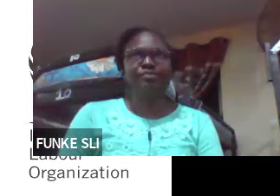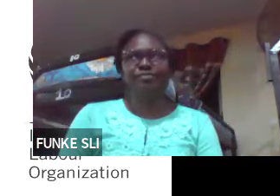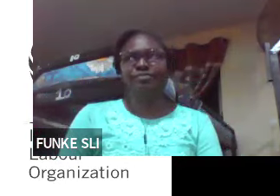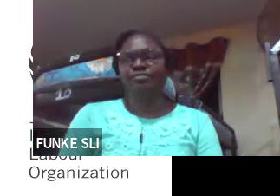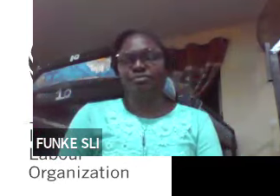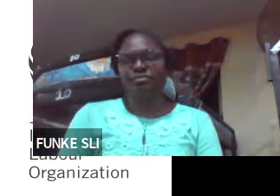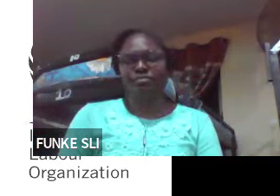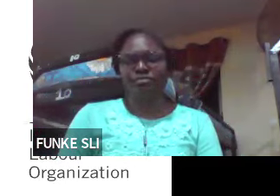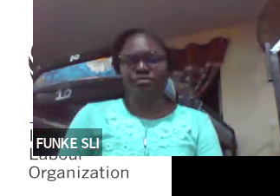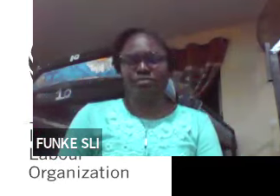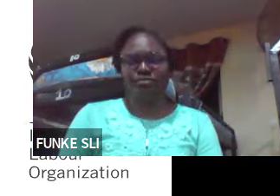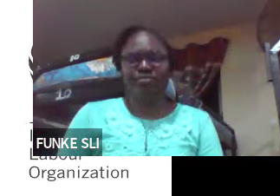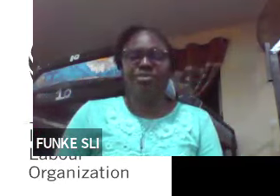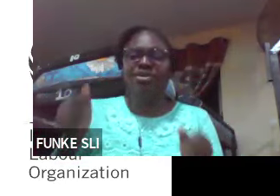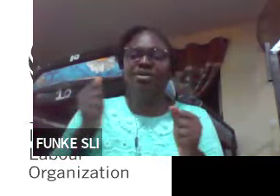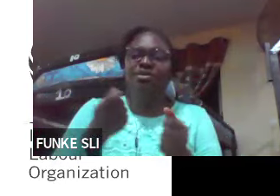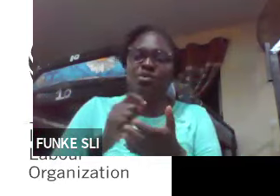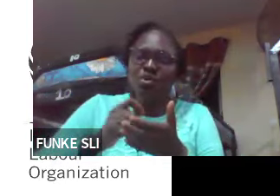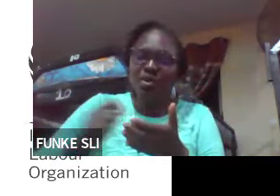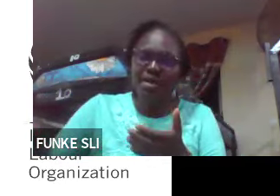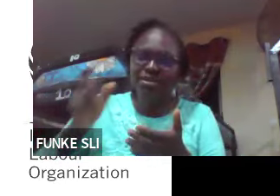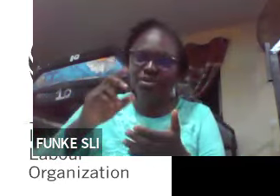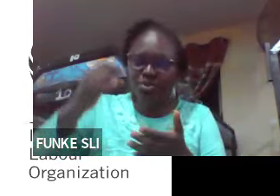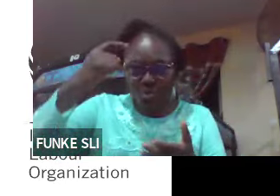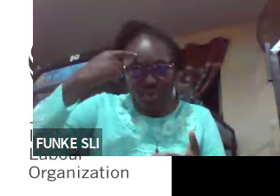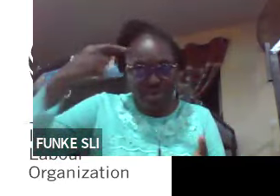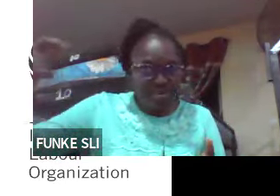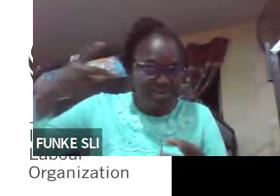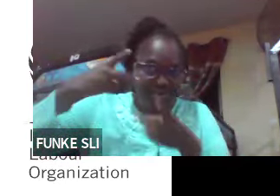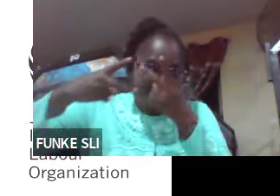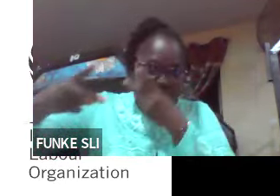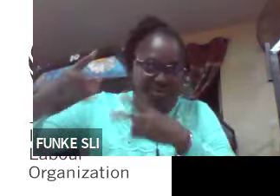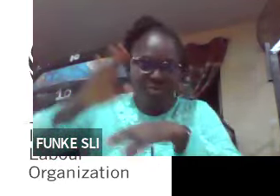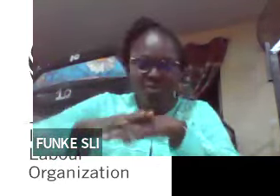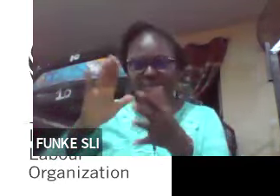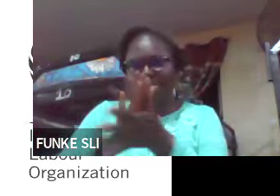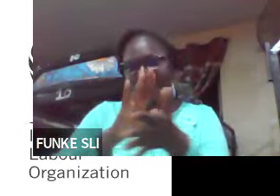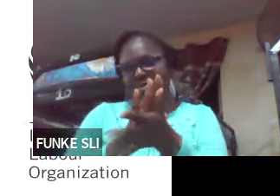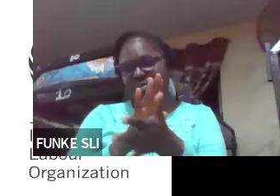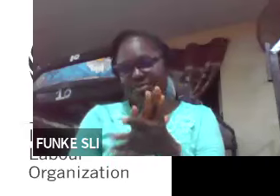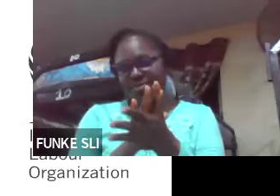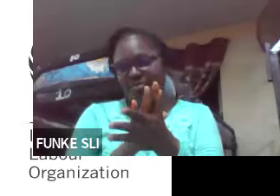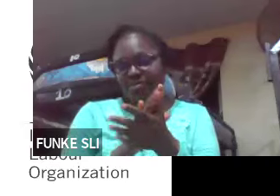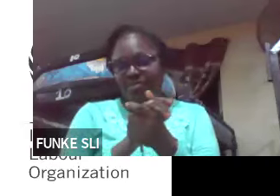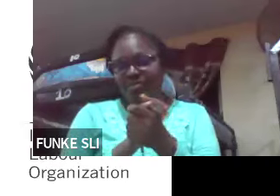Dotun Akinseinde: Okay. So, Davila, would you like to put your vision on paper for us, Nabila?